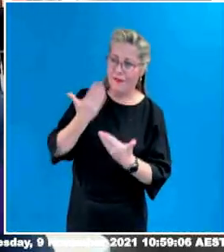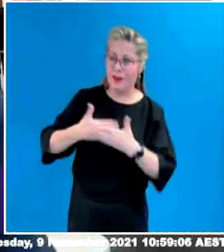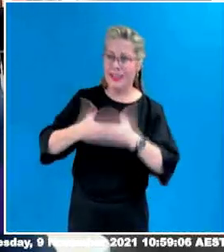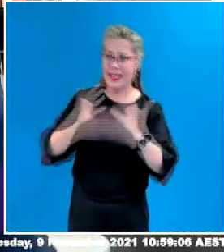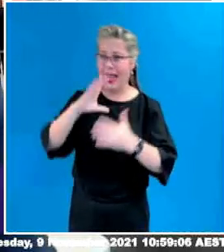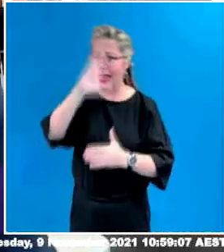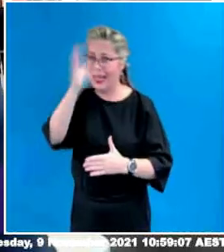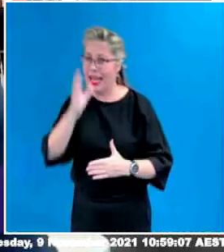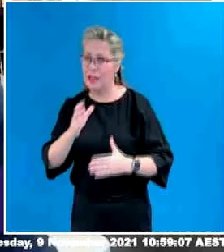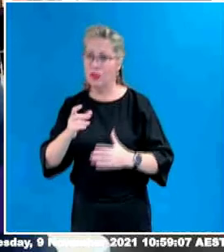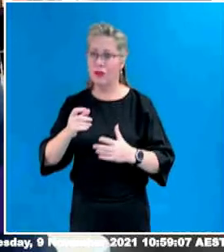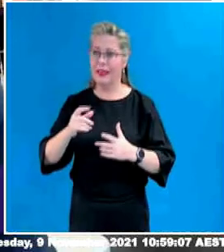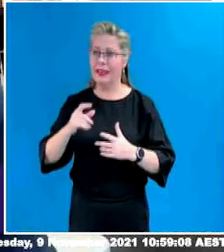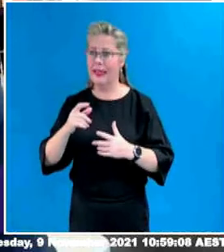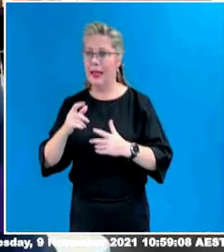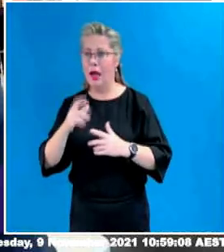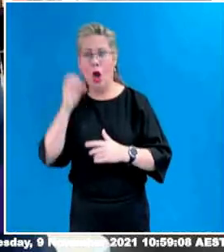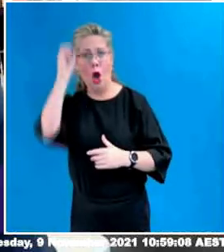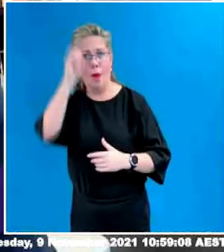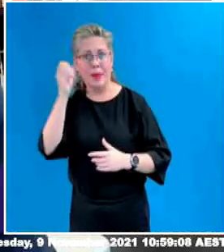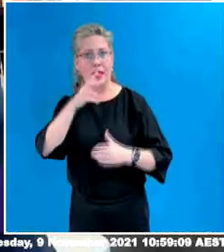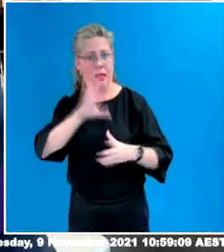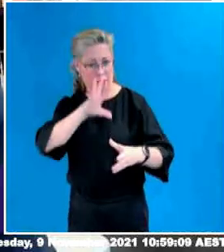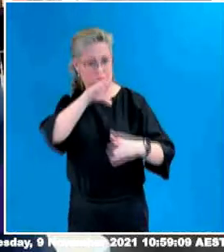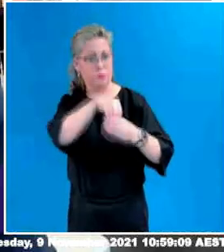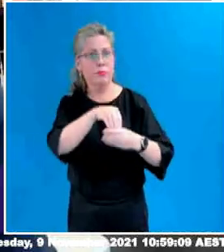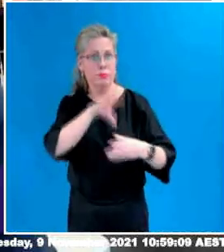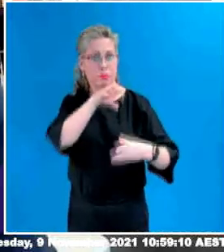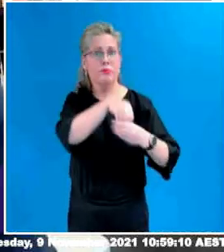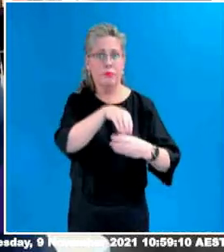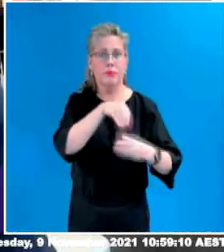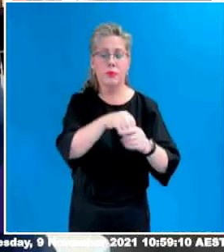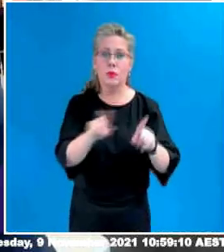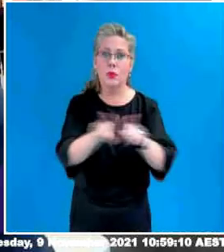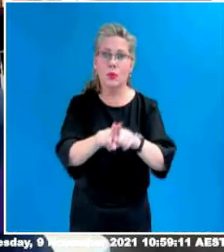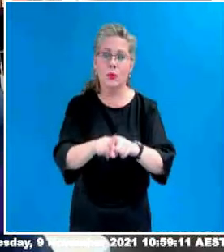We have seen, for example, the ILO conventions being brought into